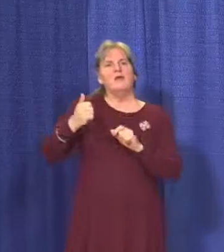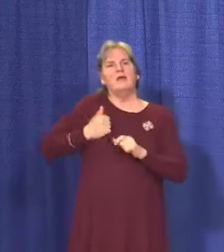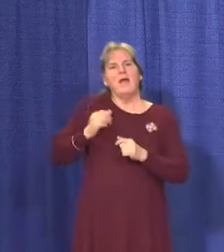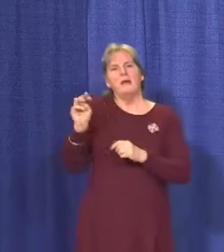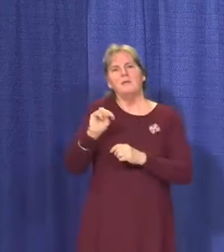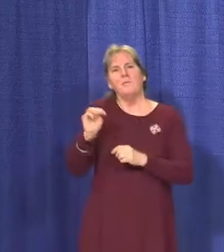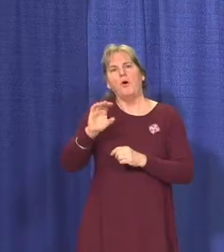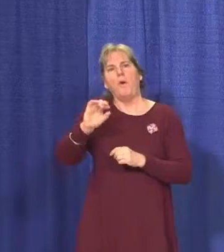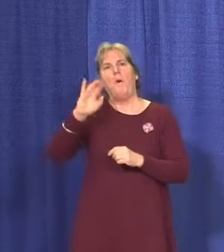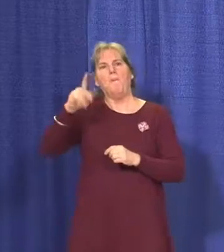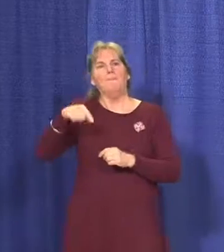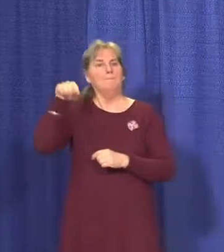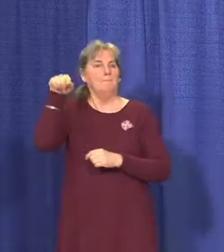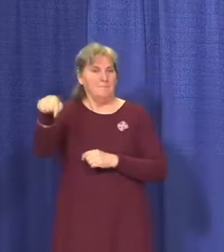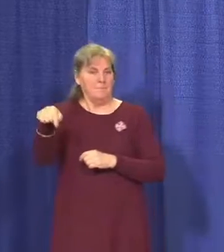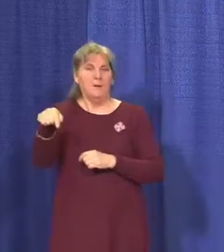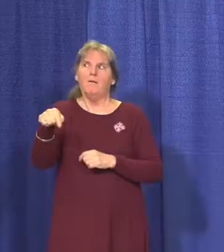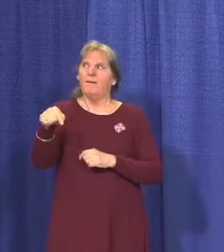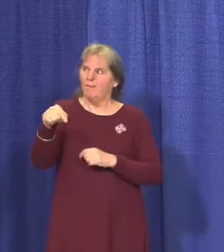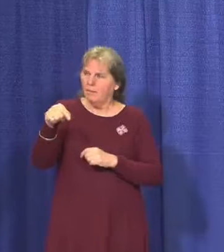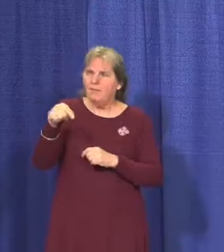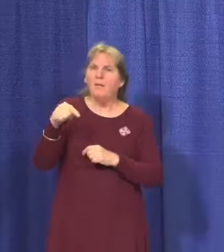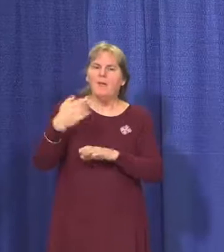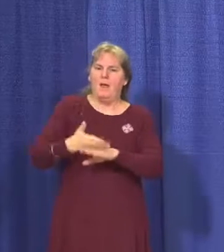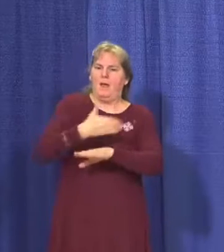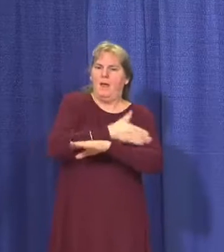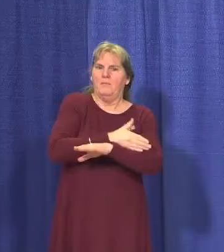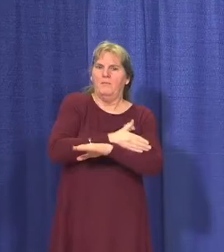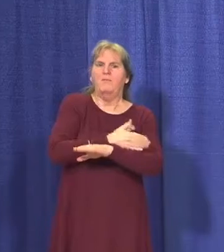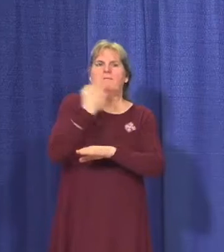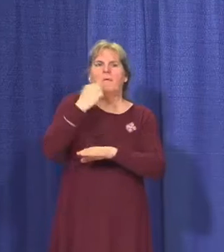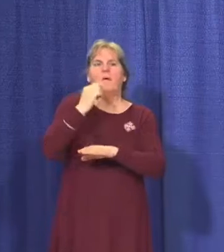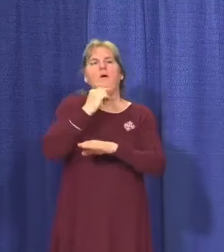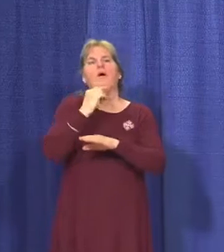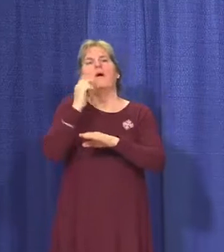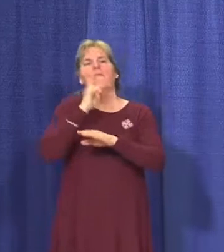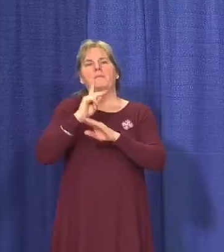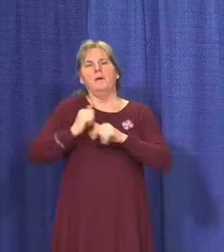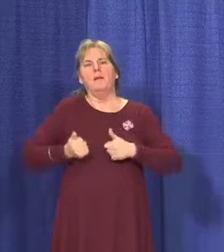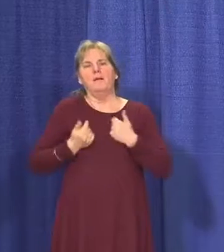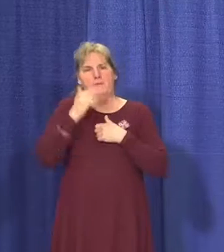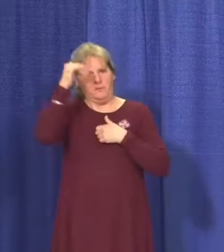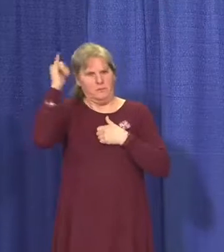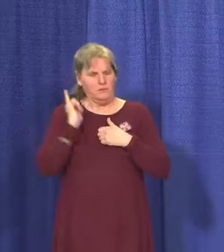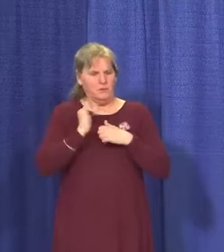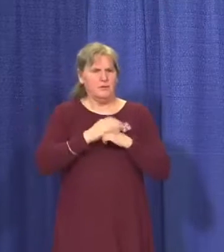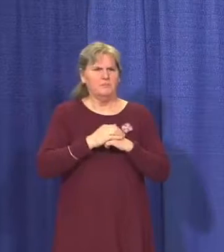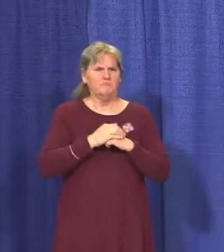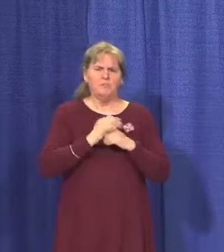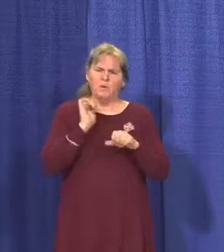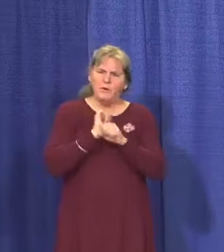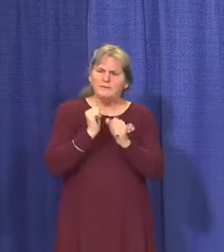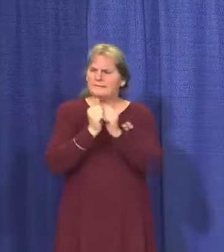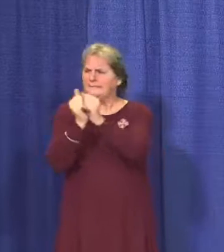incorporation that makes a real difference in the lives of Yukoners. We are working together to